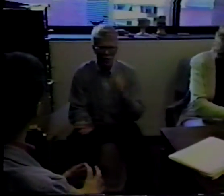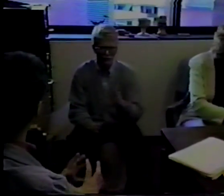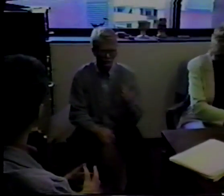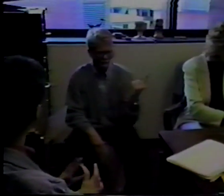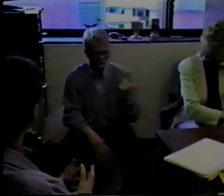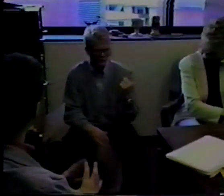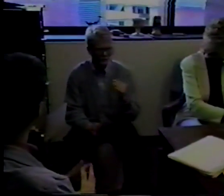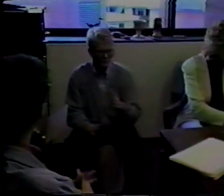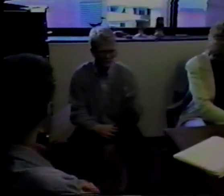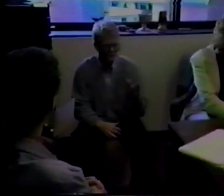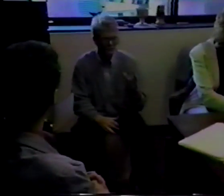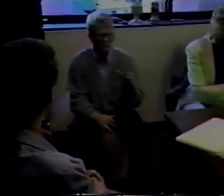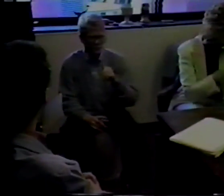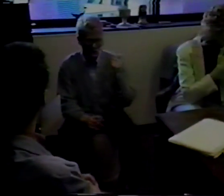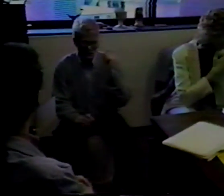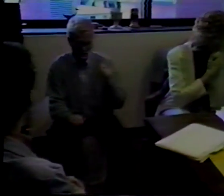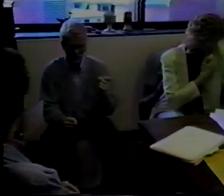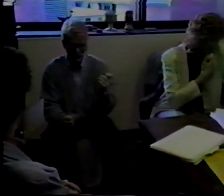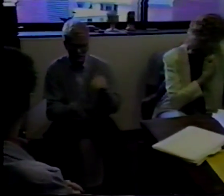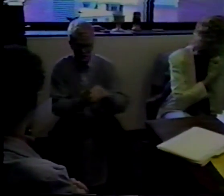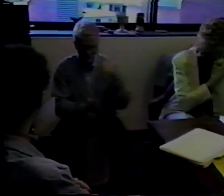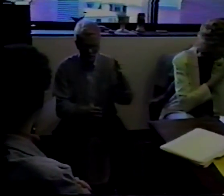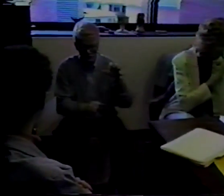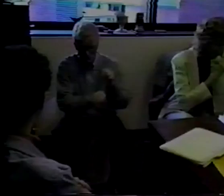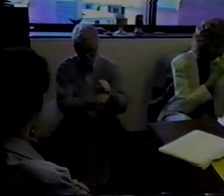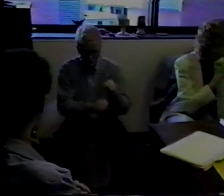Let's do it another time soon.